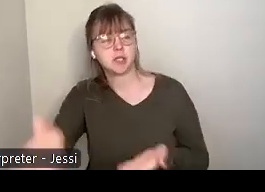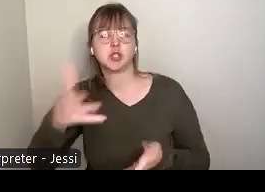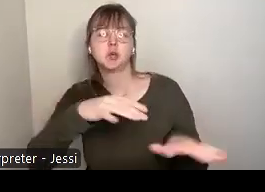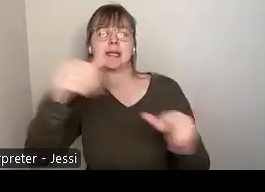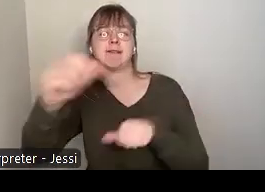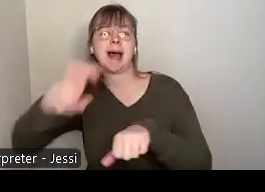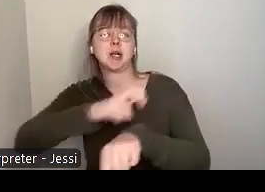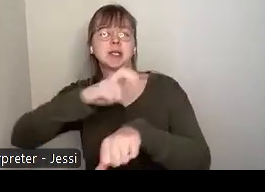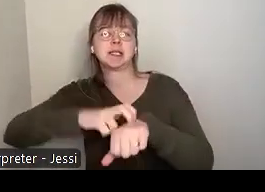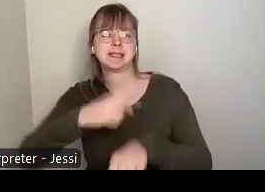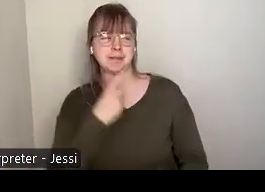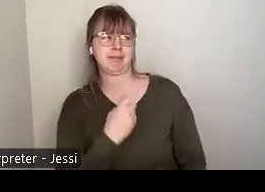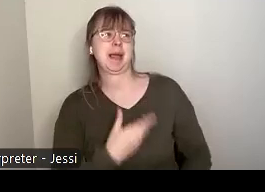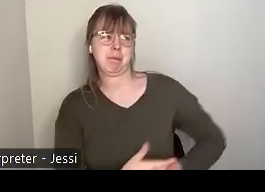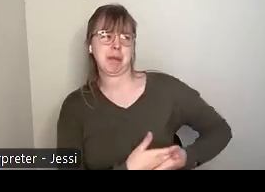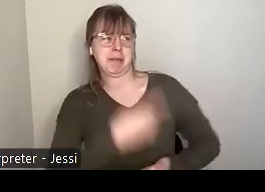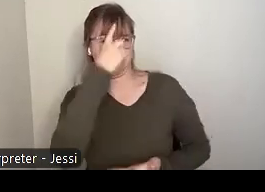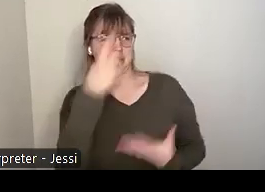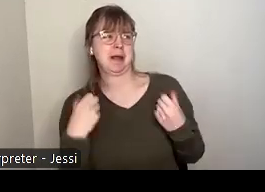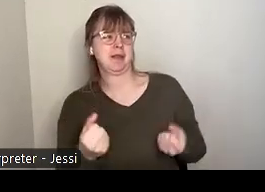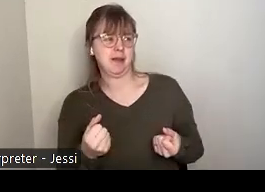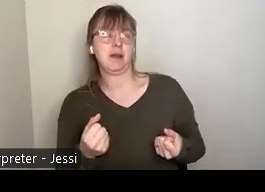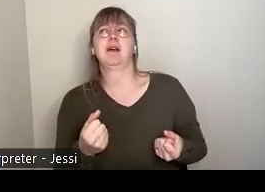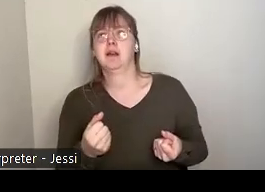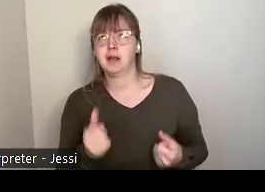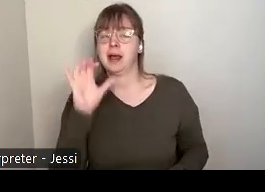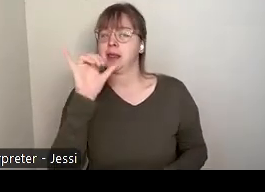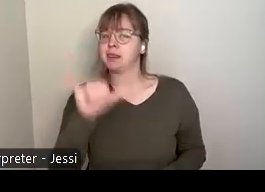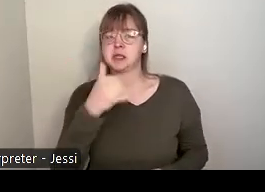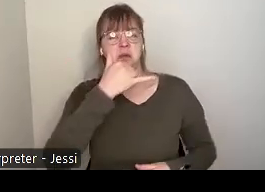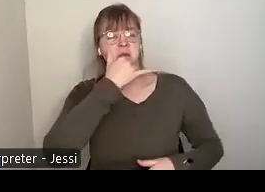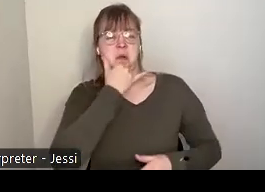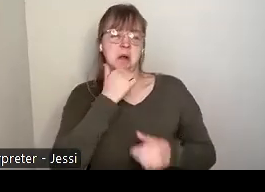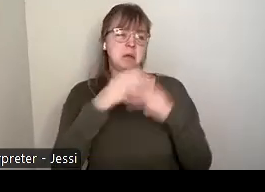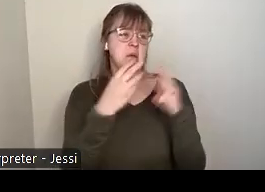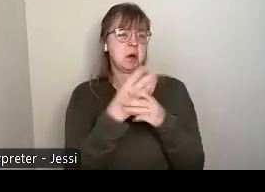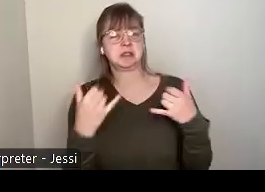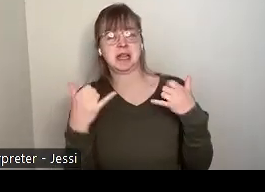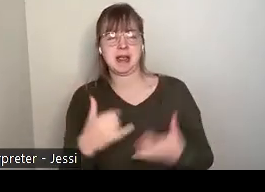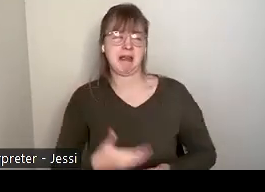infant mental health that's what's wrong with the world today infant and mental health um so